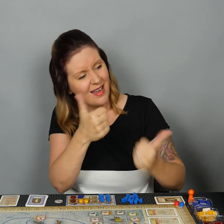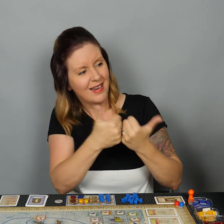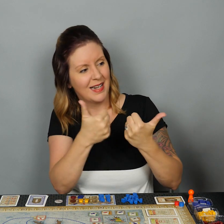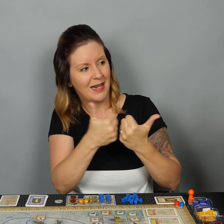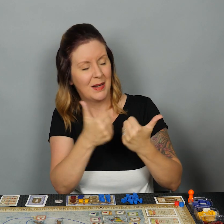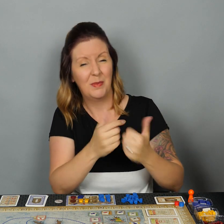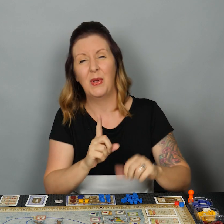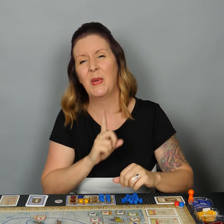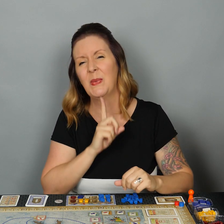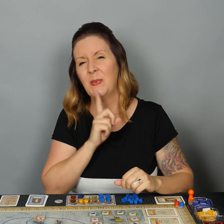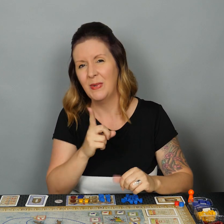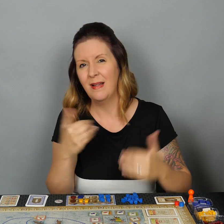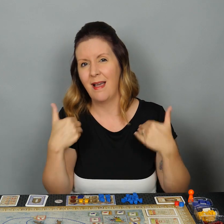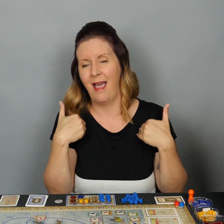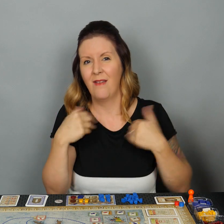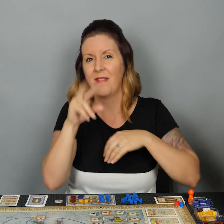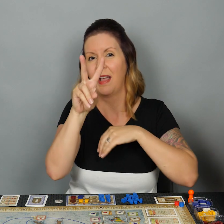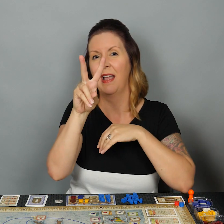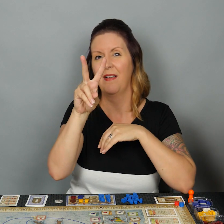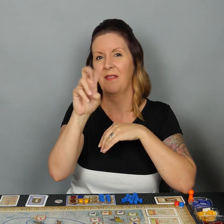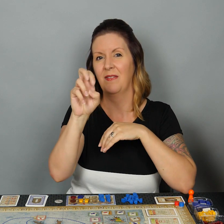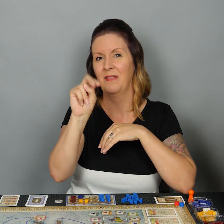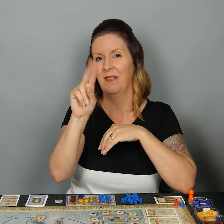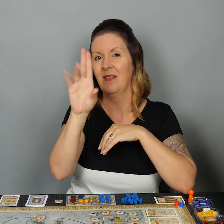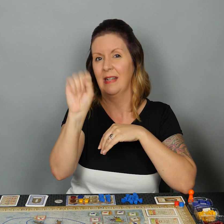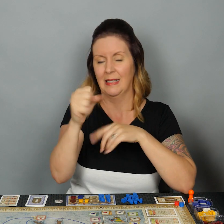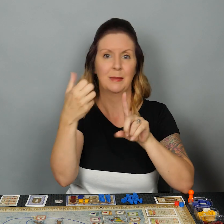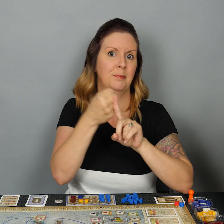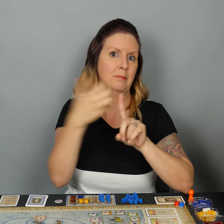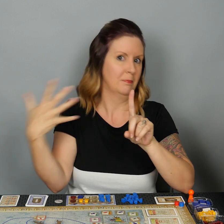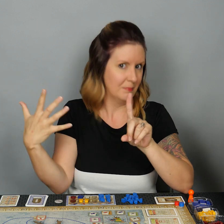This version really has the Venus expansion, so you’ll be seeing a little bit of that